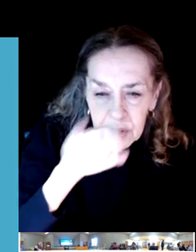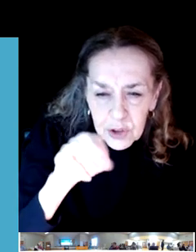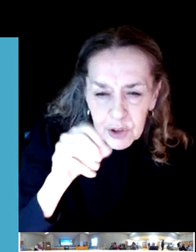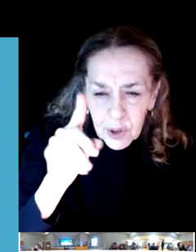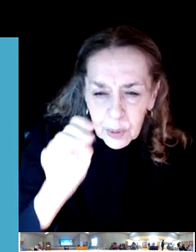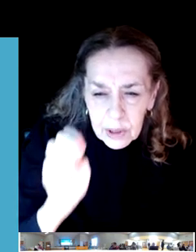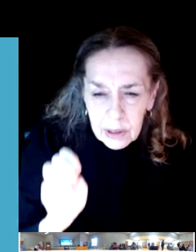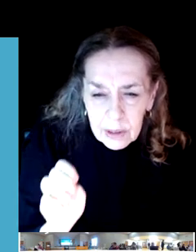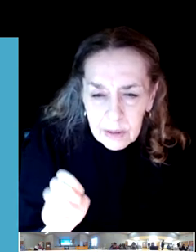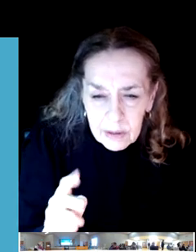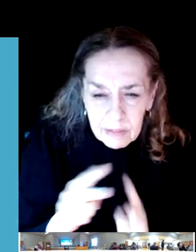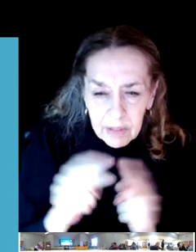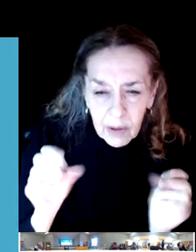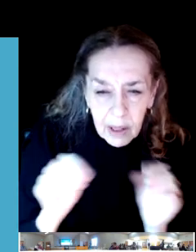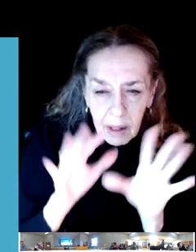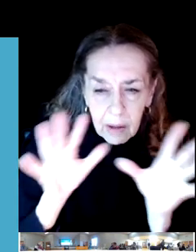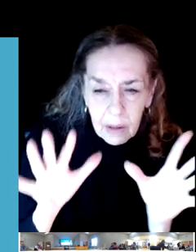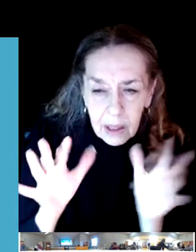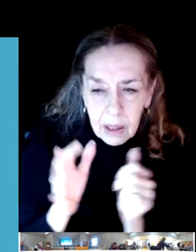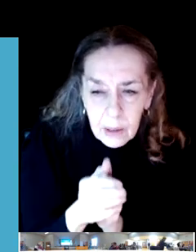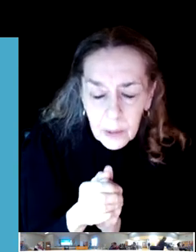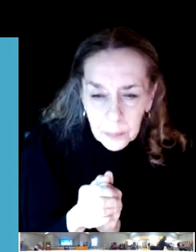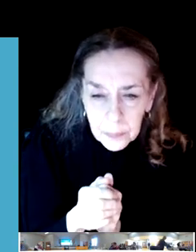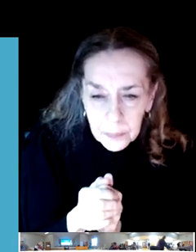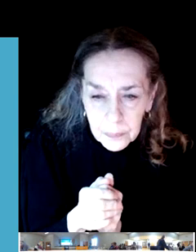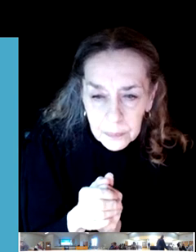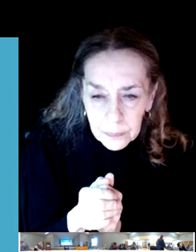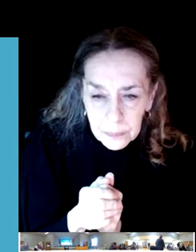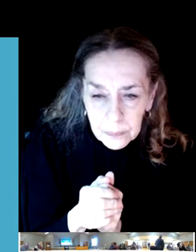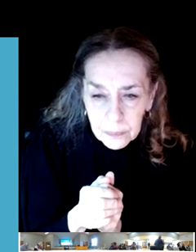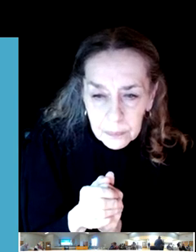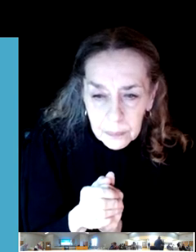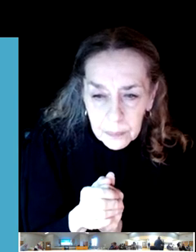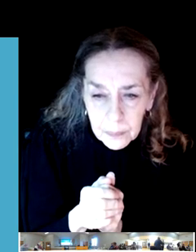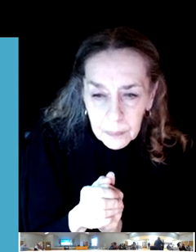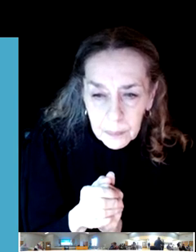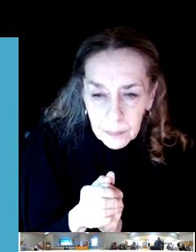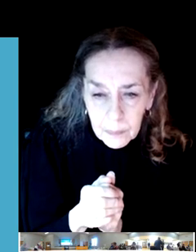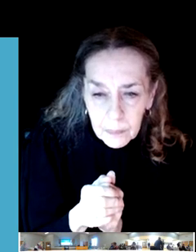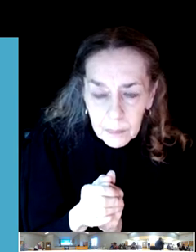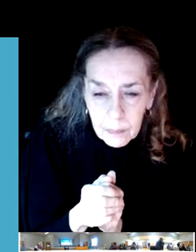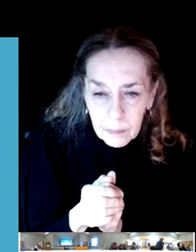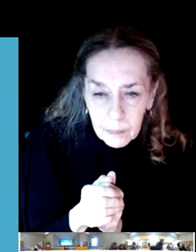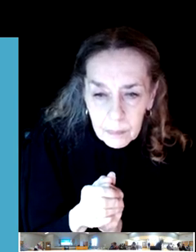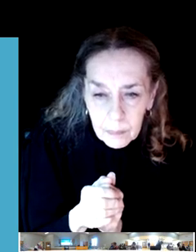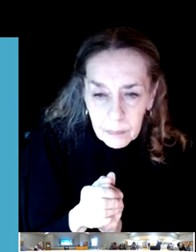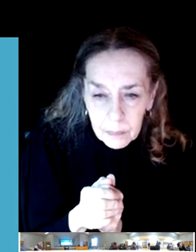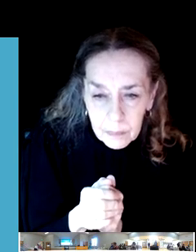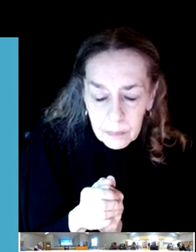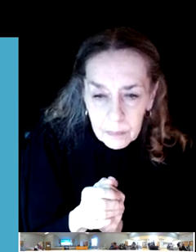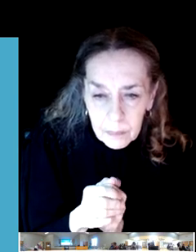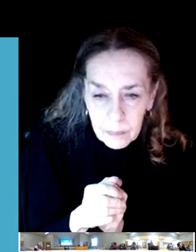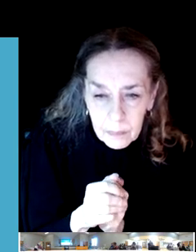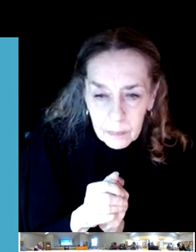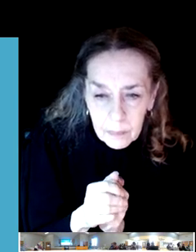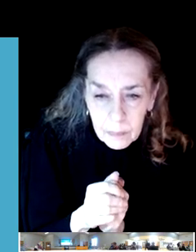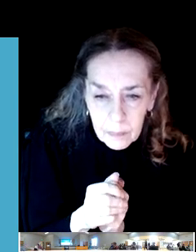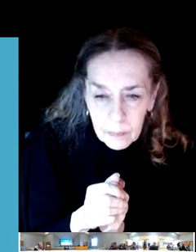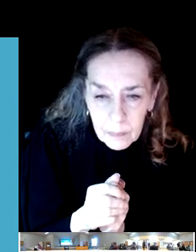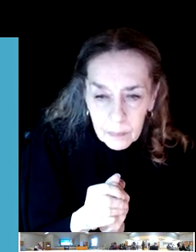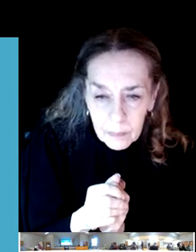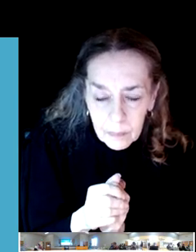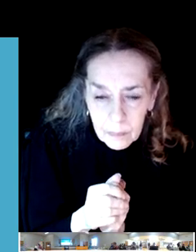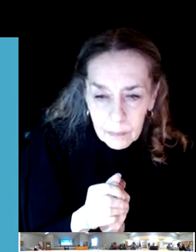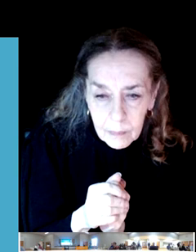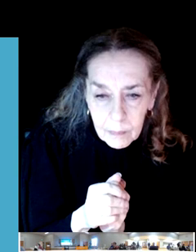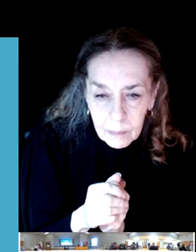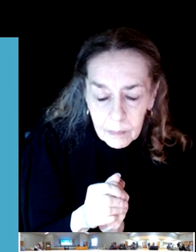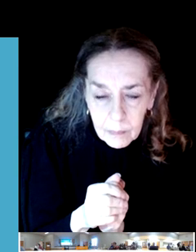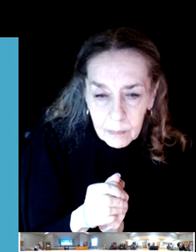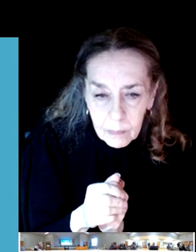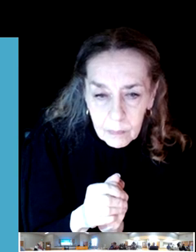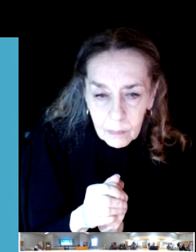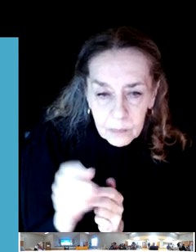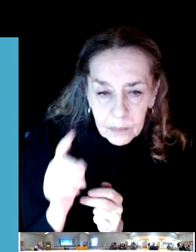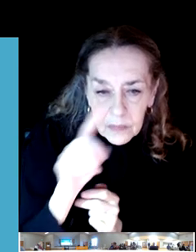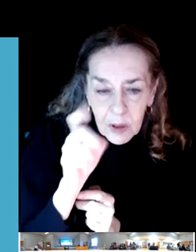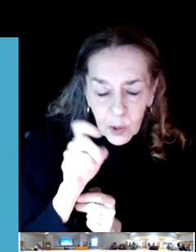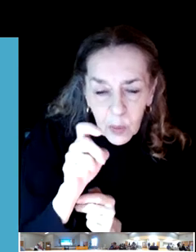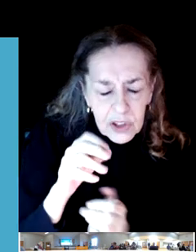The question is about a roller rink.